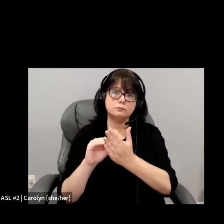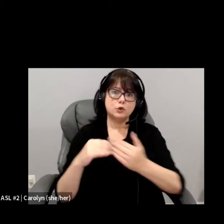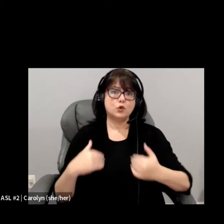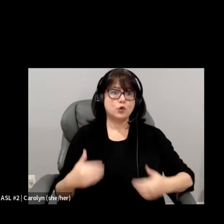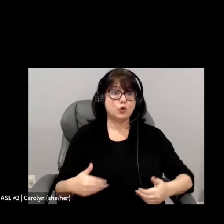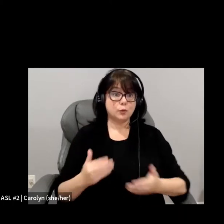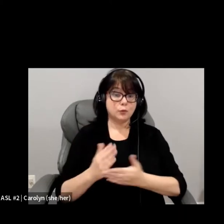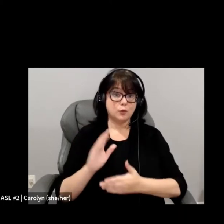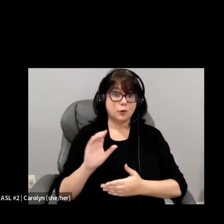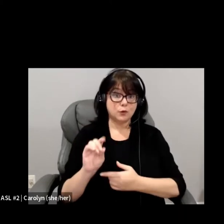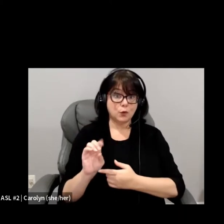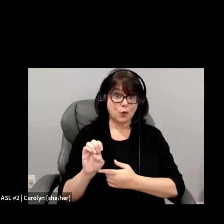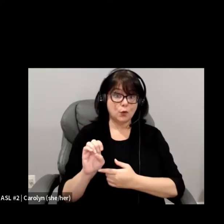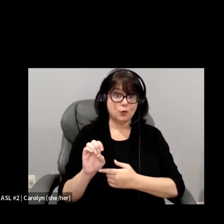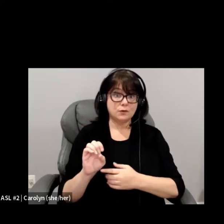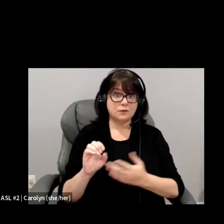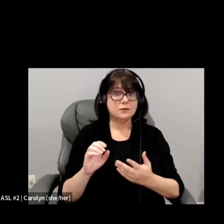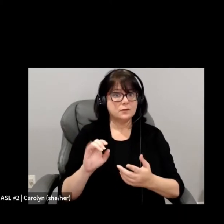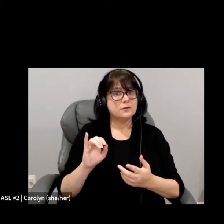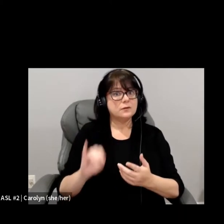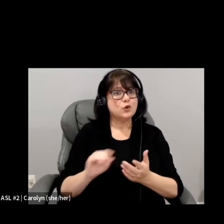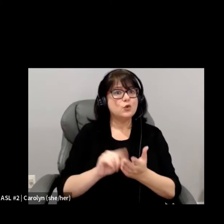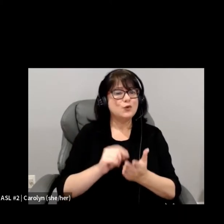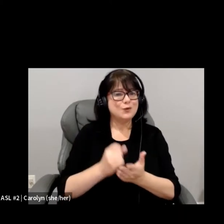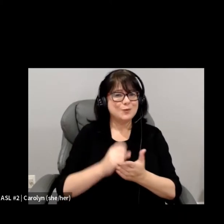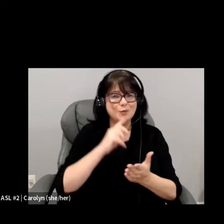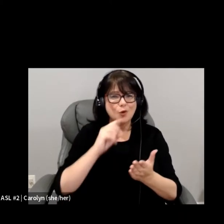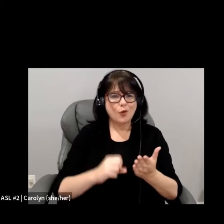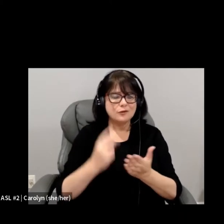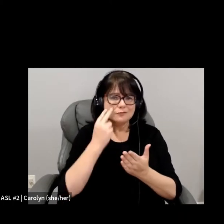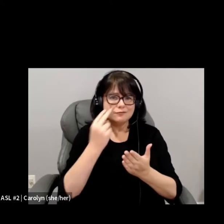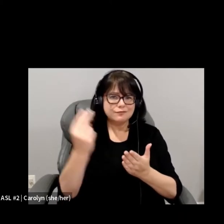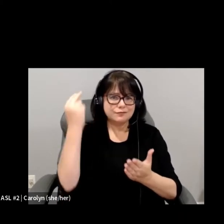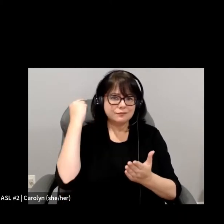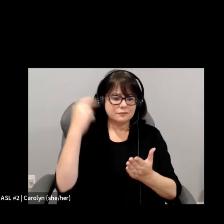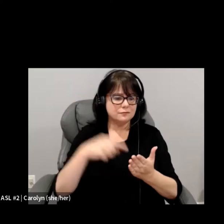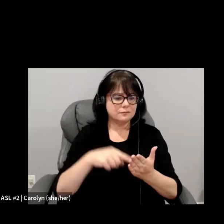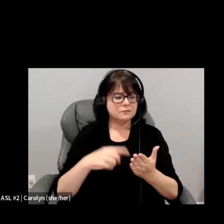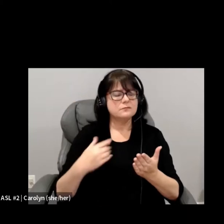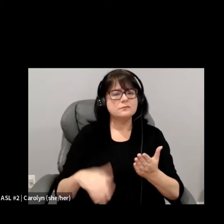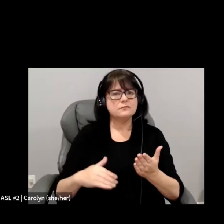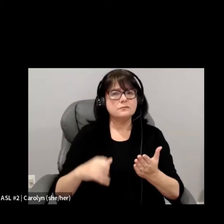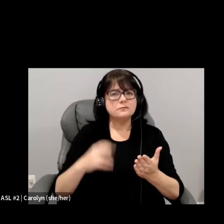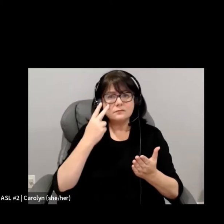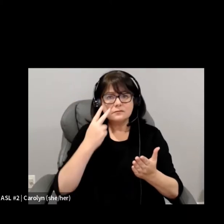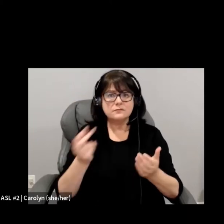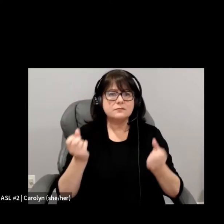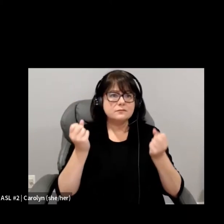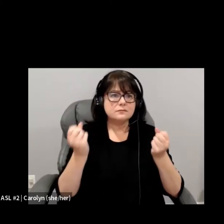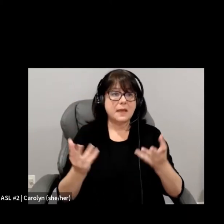WHAT THAT REVEALED IS THAT THE CAMPAIGN BY DISABILITY ORGANIZATIONS IN FACT INVOLVED